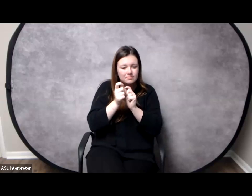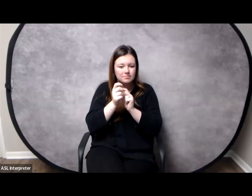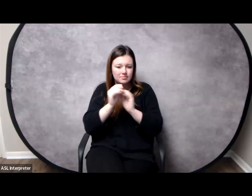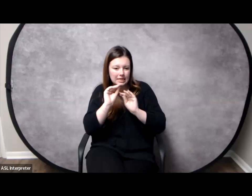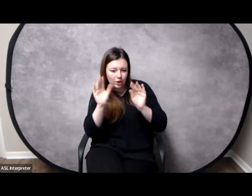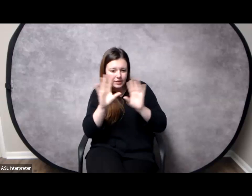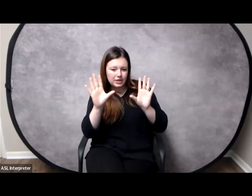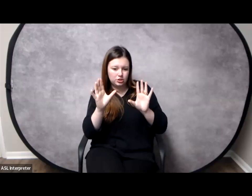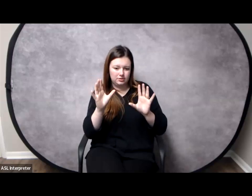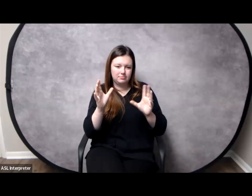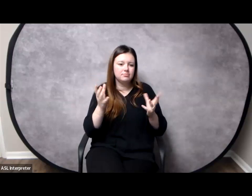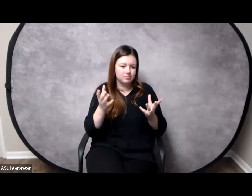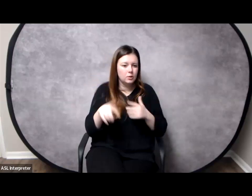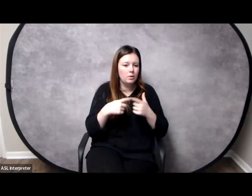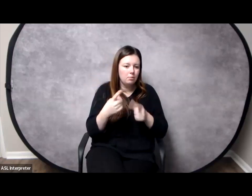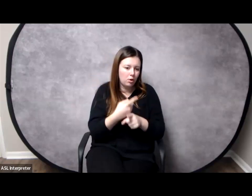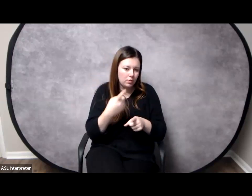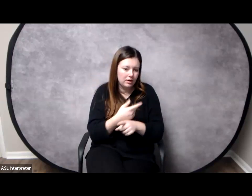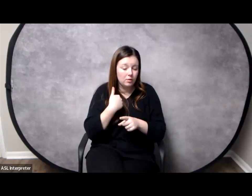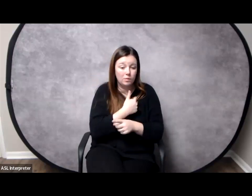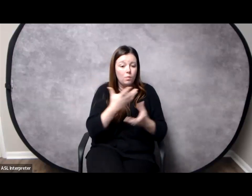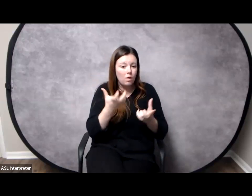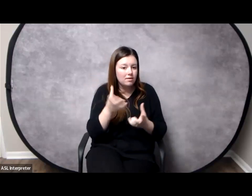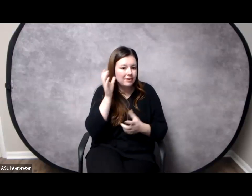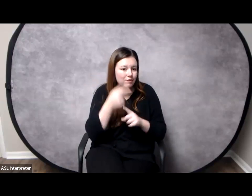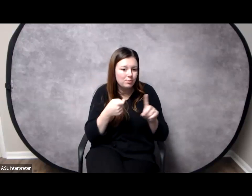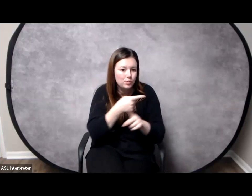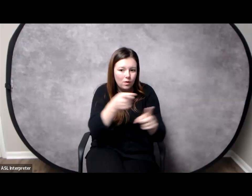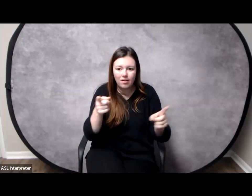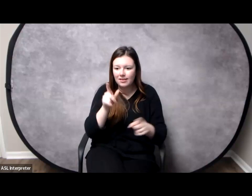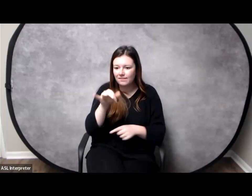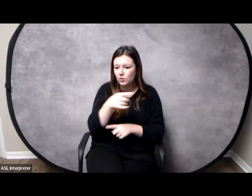And we do want to hear from you if you think that there are changes or tweaks that are needed.